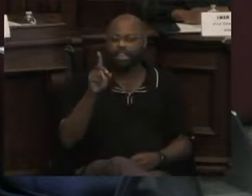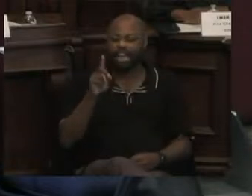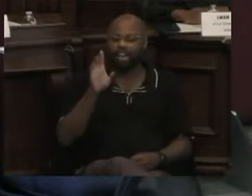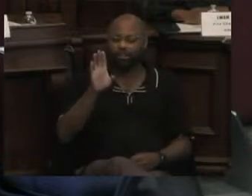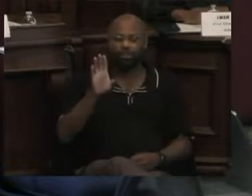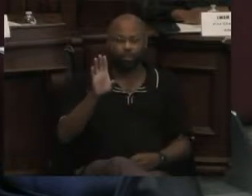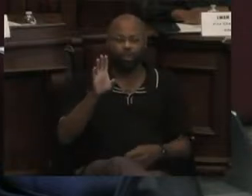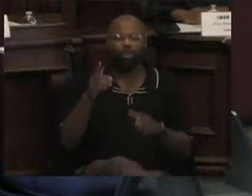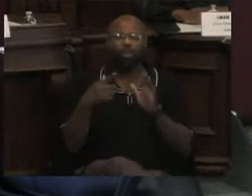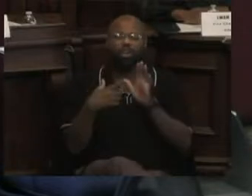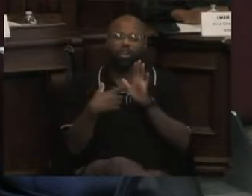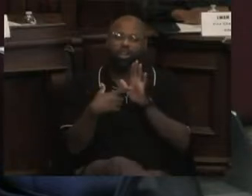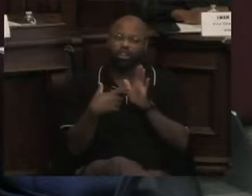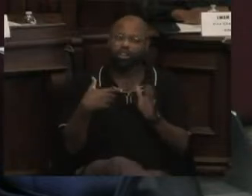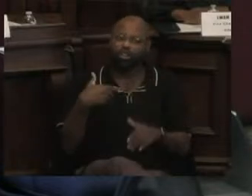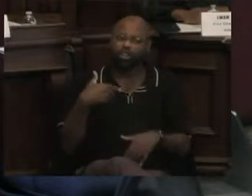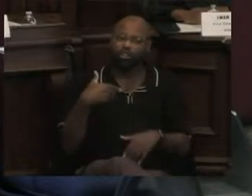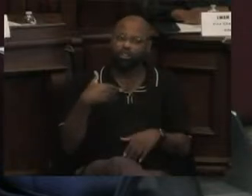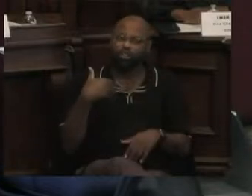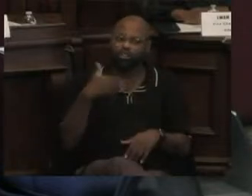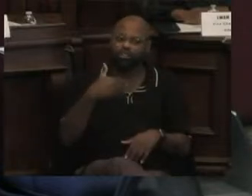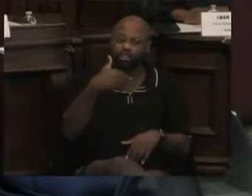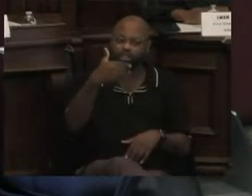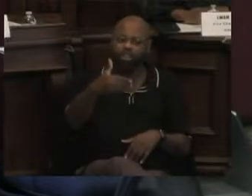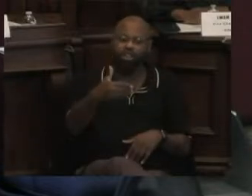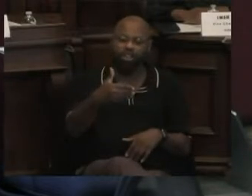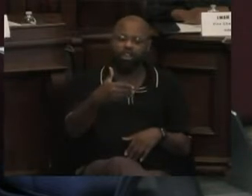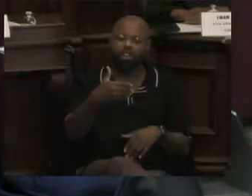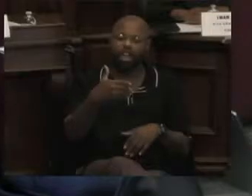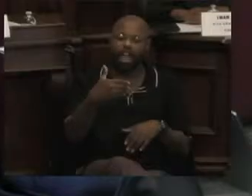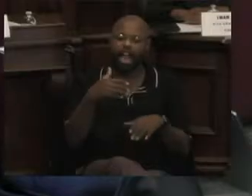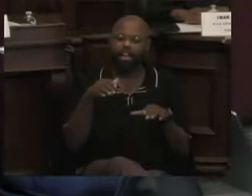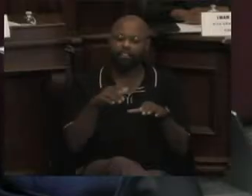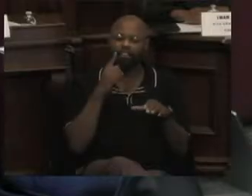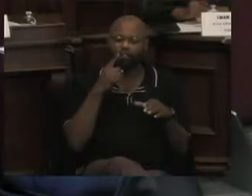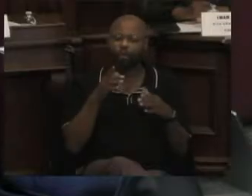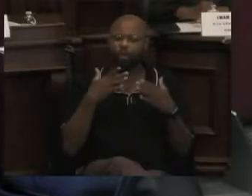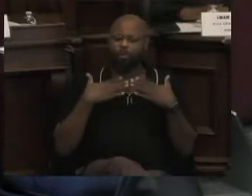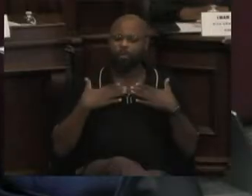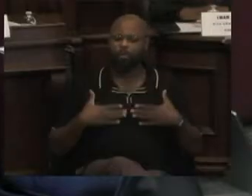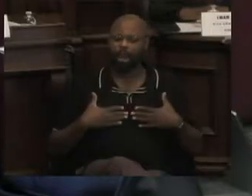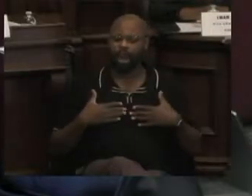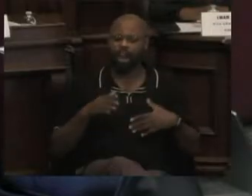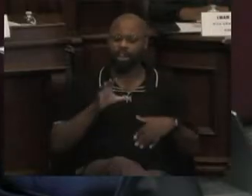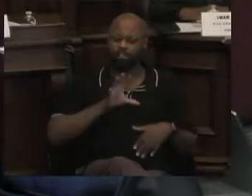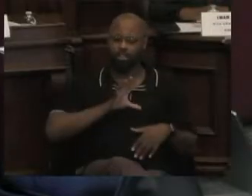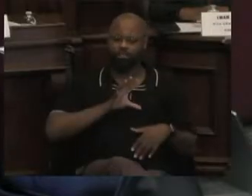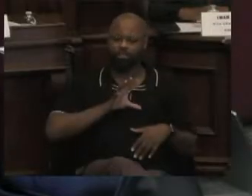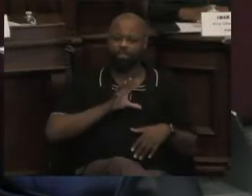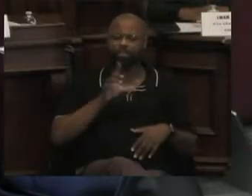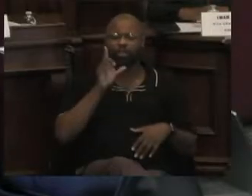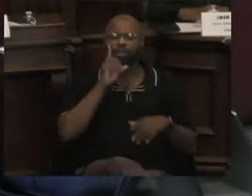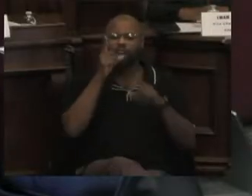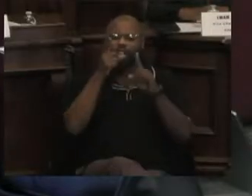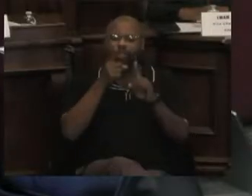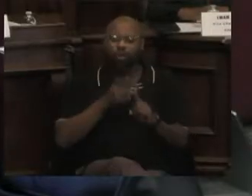talk more about the Rpd's own dashboard that shows frequency